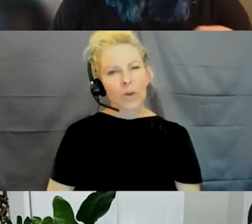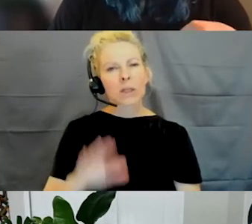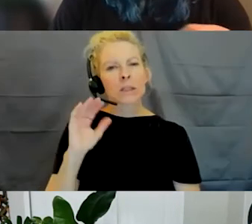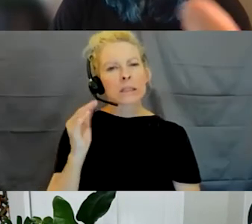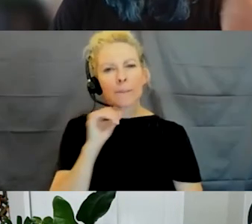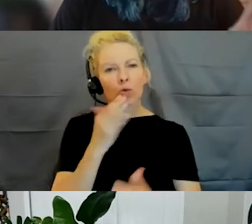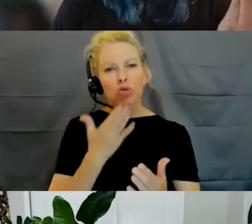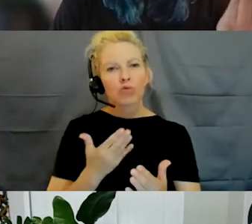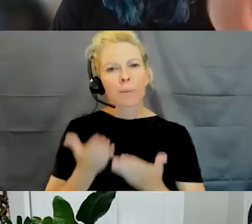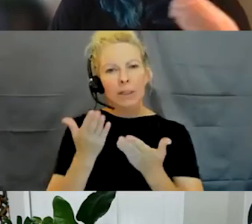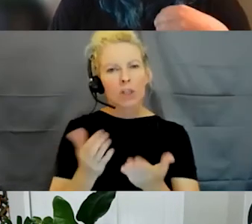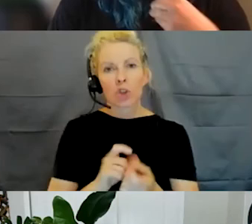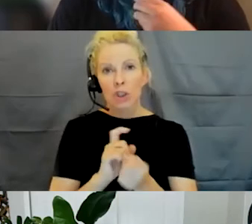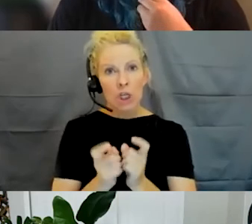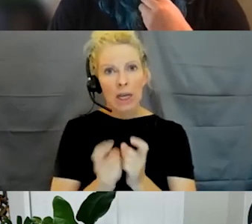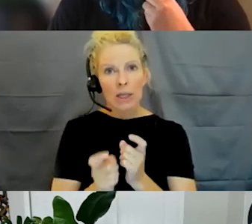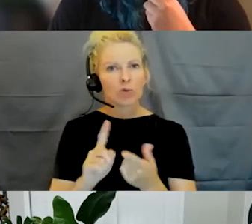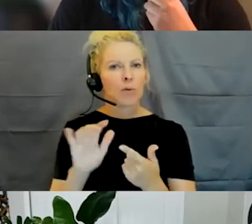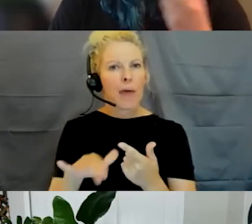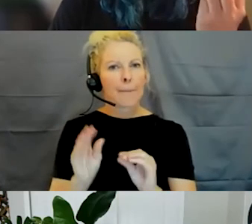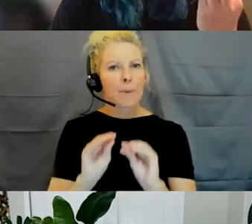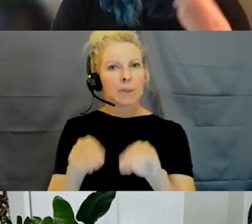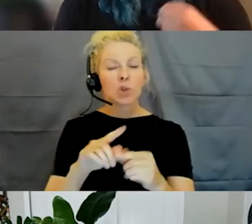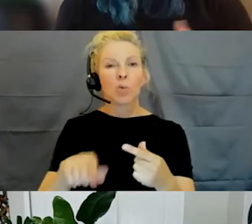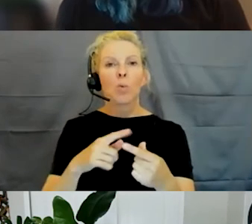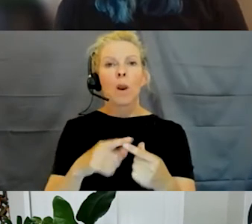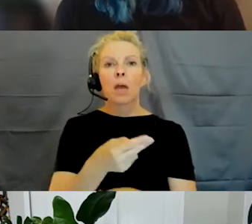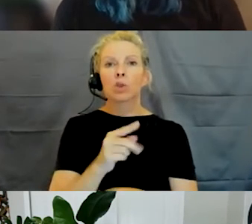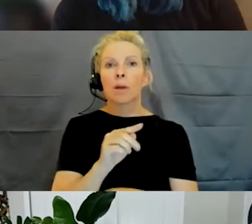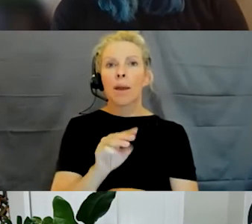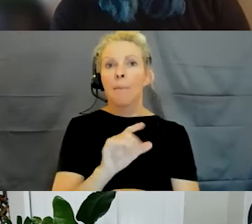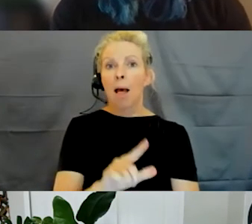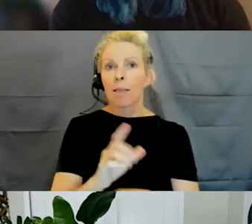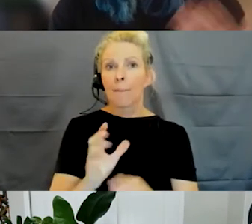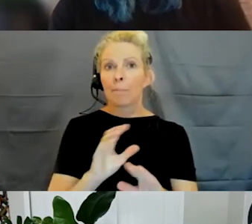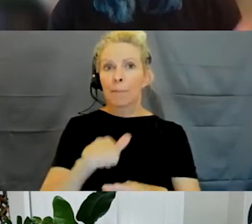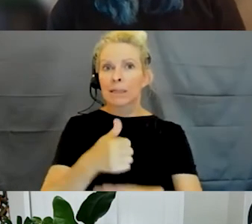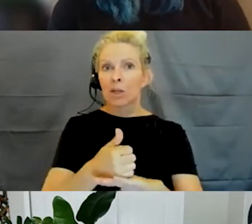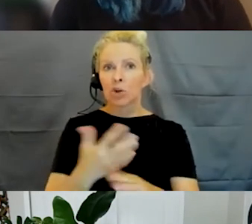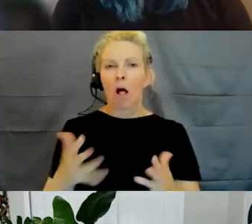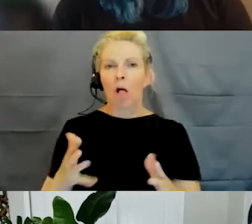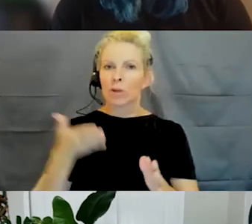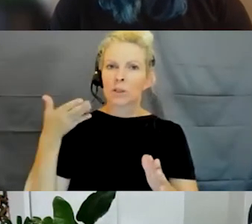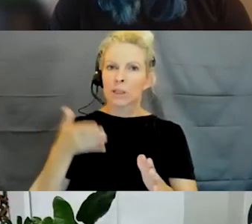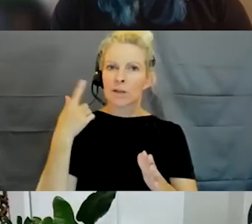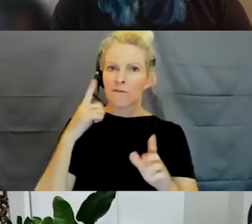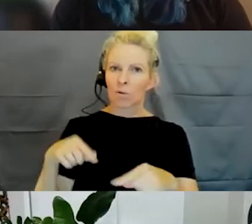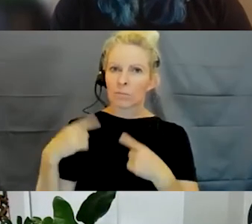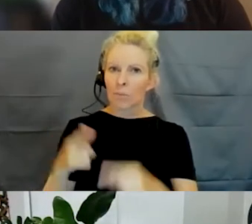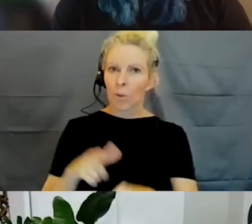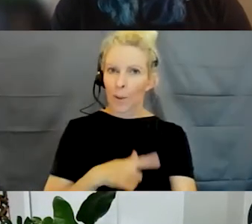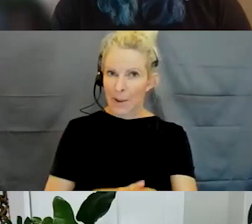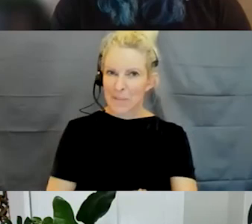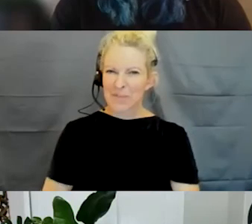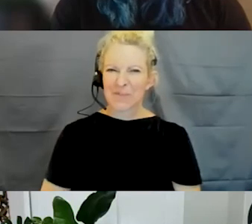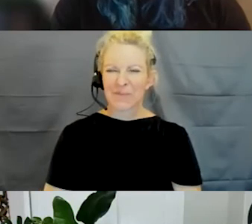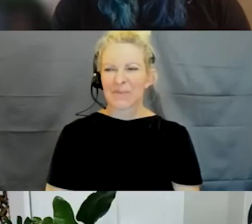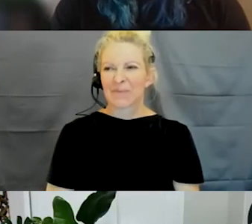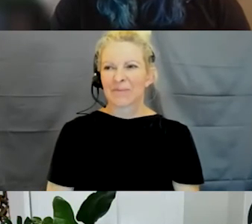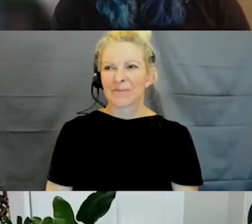aria when HTML is the limitation has existed for a long time, right? I feel like that would be the